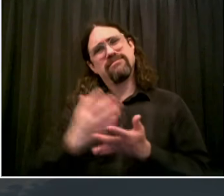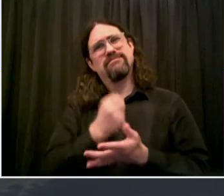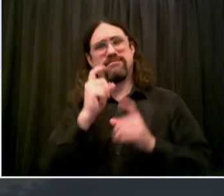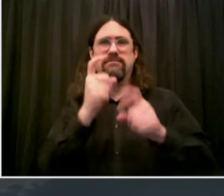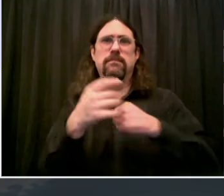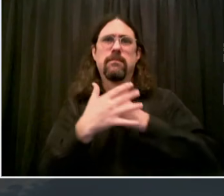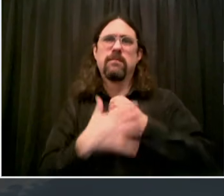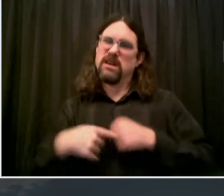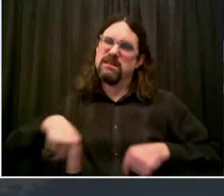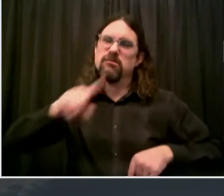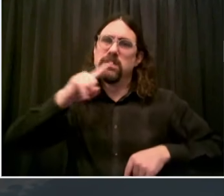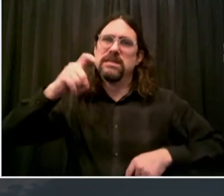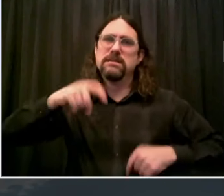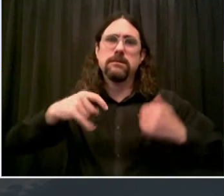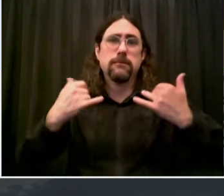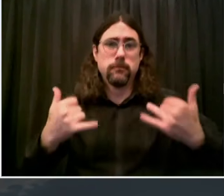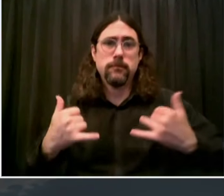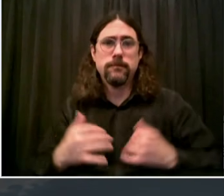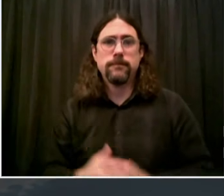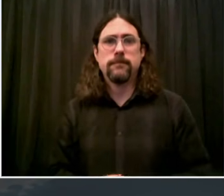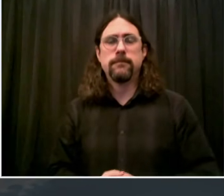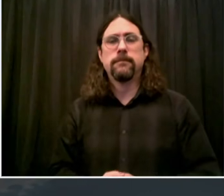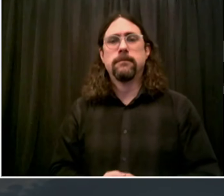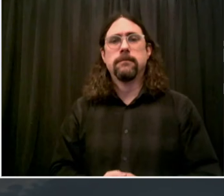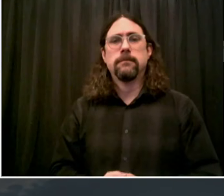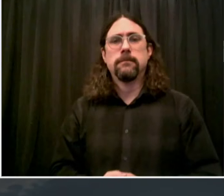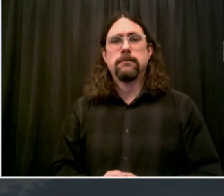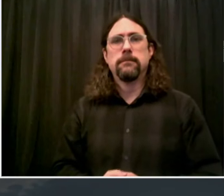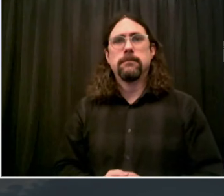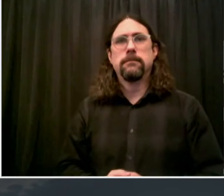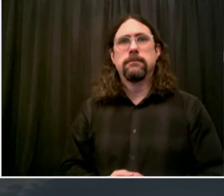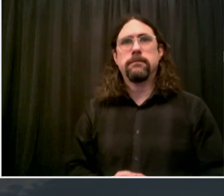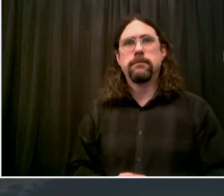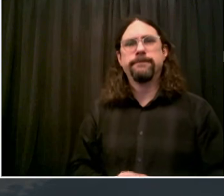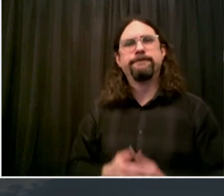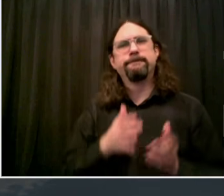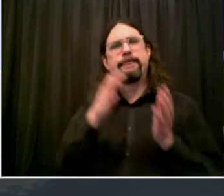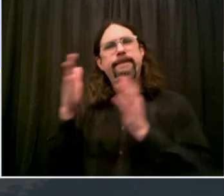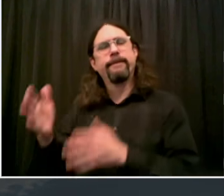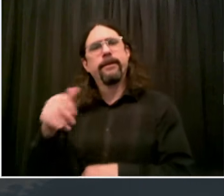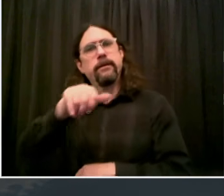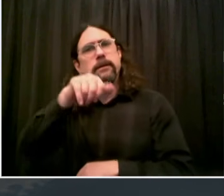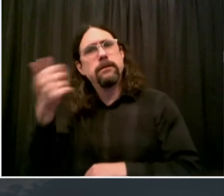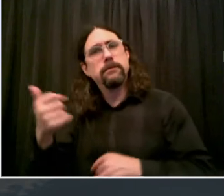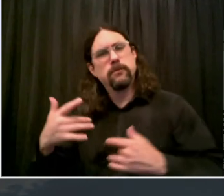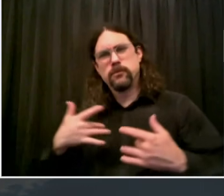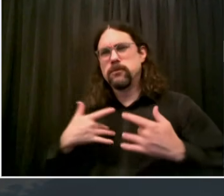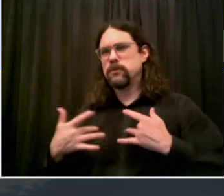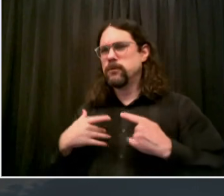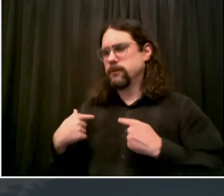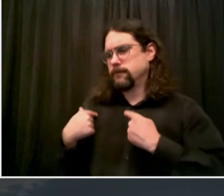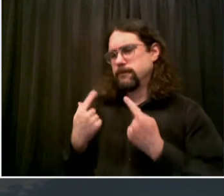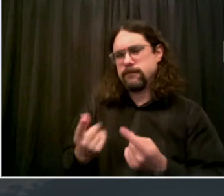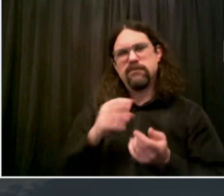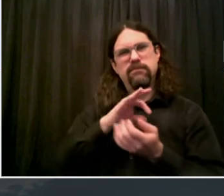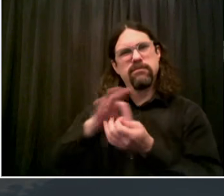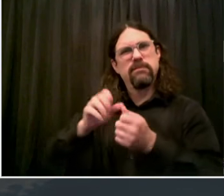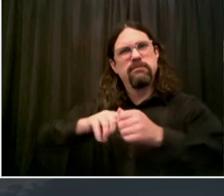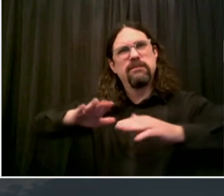BEEN TALKING ABOUT THESE LAST DAYS. EVERY ONE OF US WHO IS A PARENT, EVERY ONE OF WHO HAS CHILDREN IN